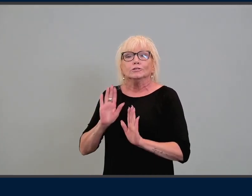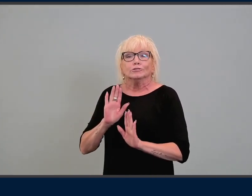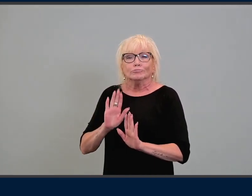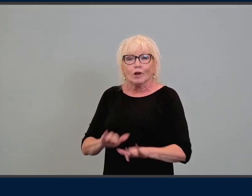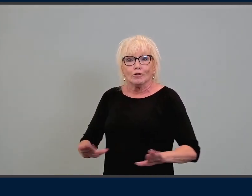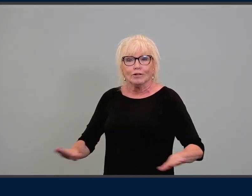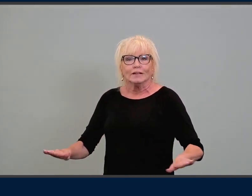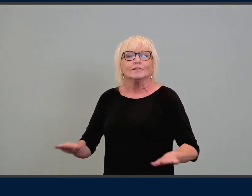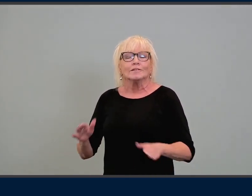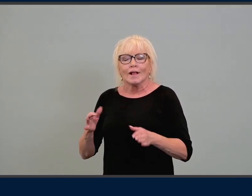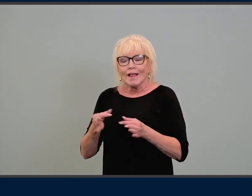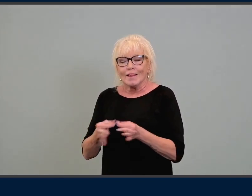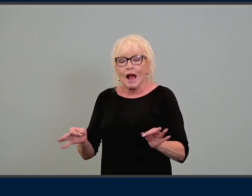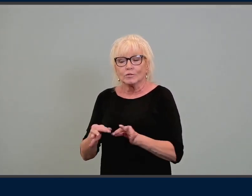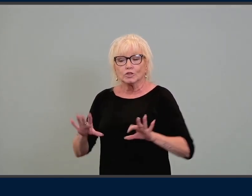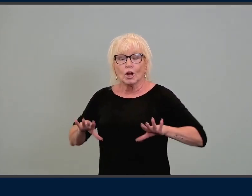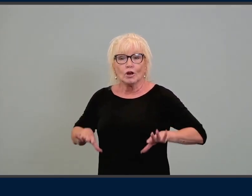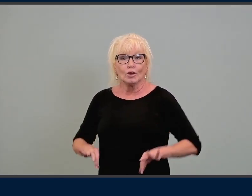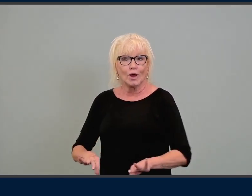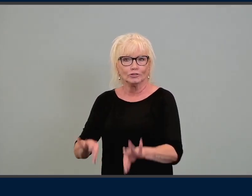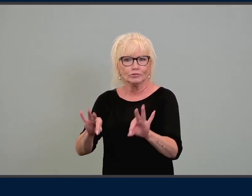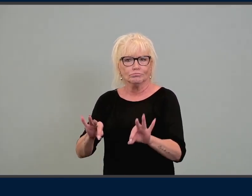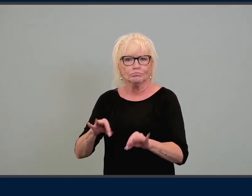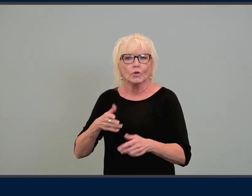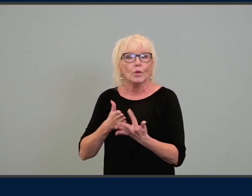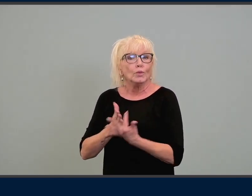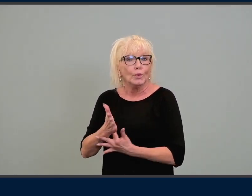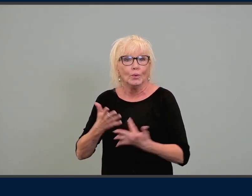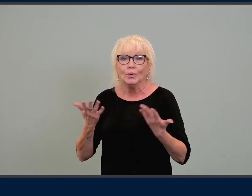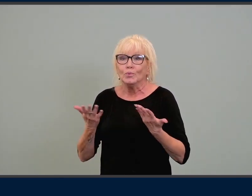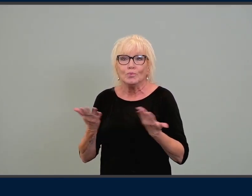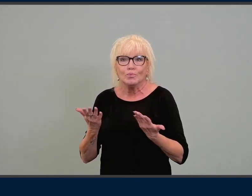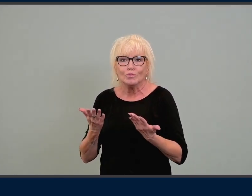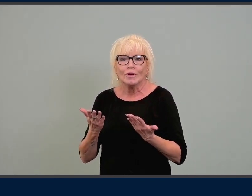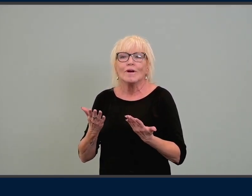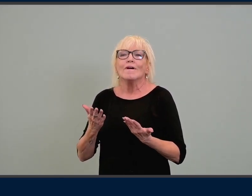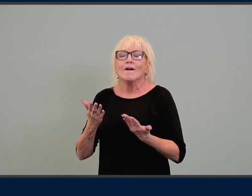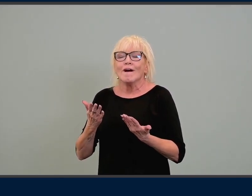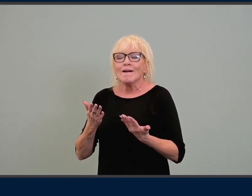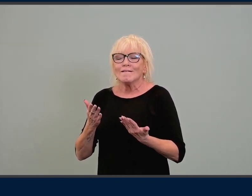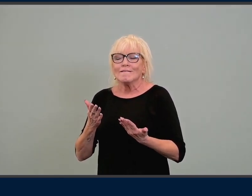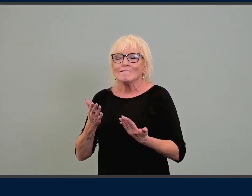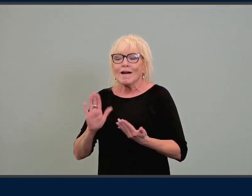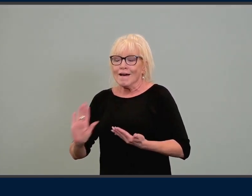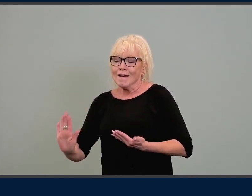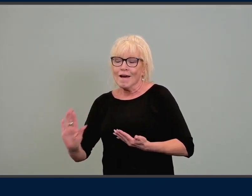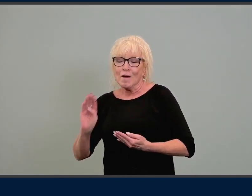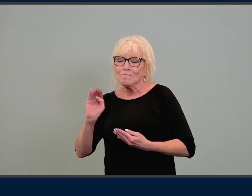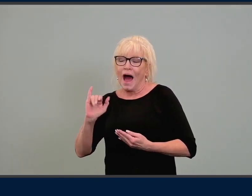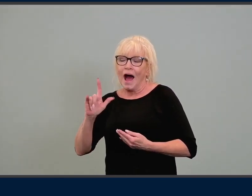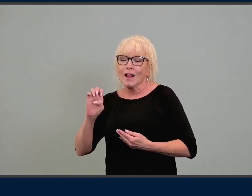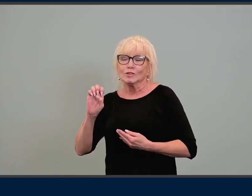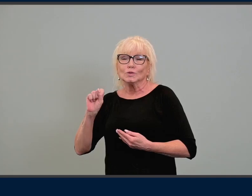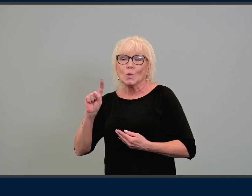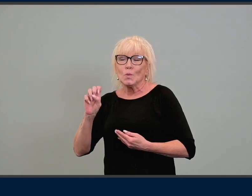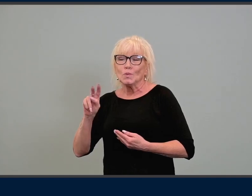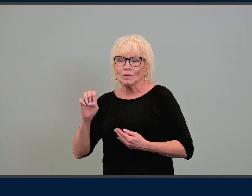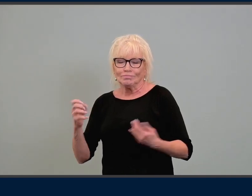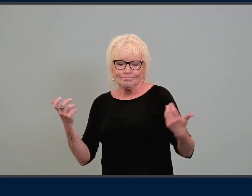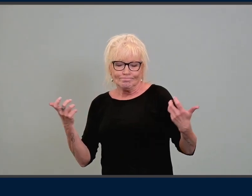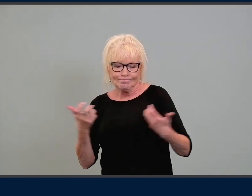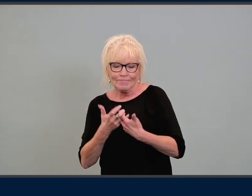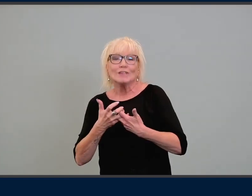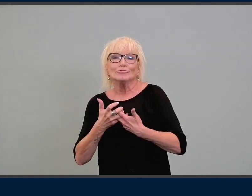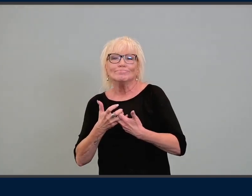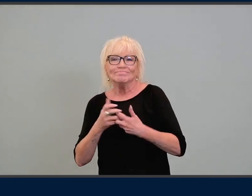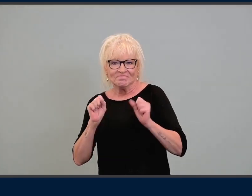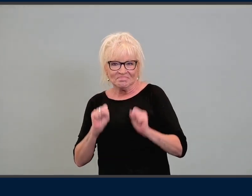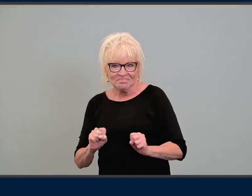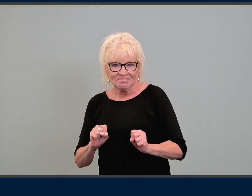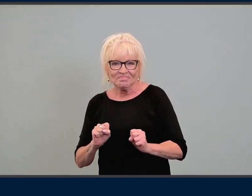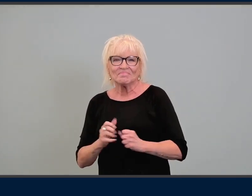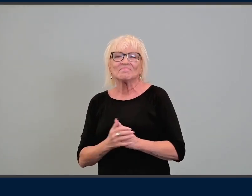Also, it identifies a child's language development through a list of their milestones.